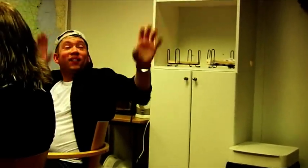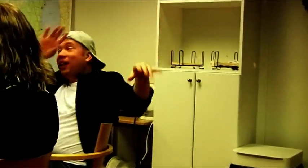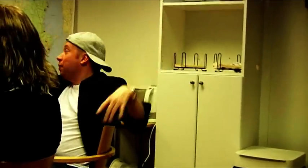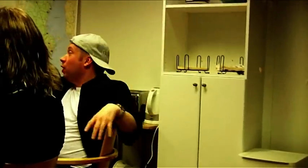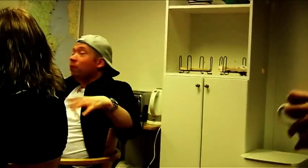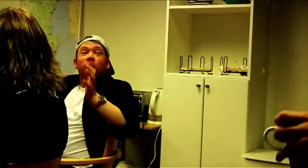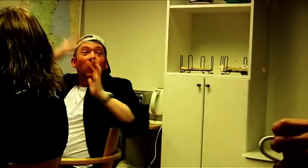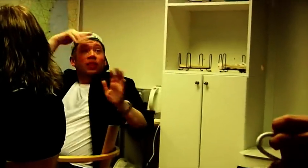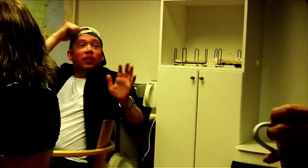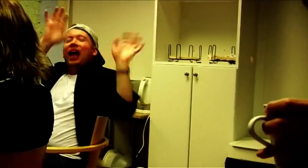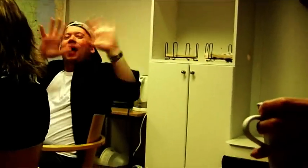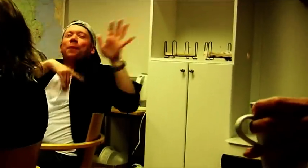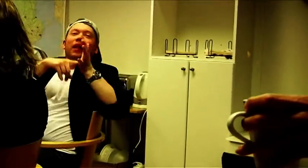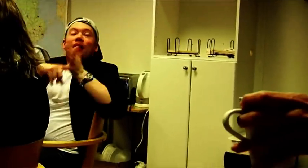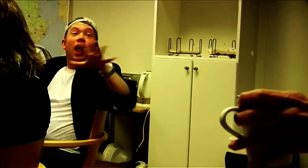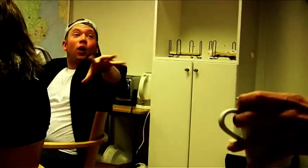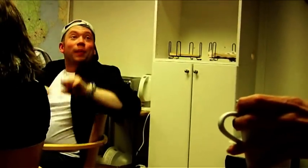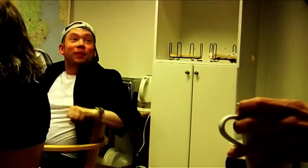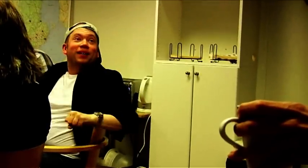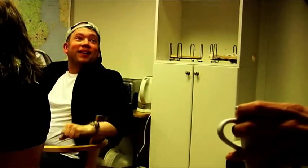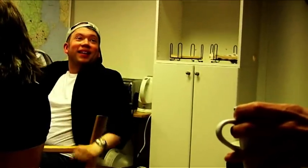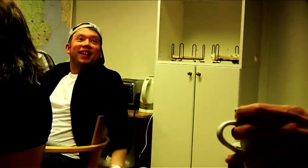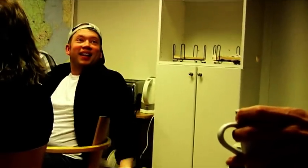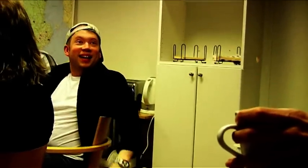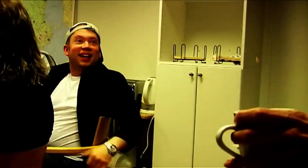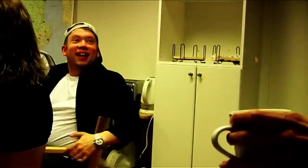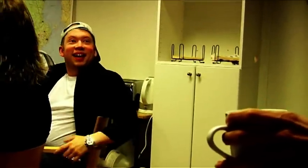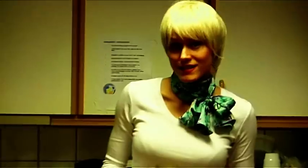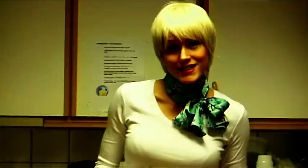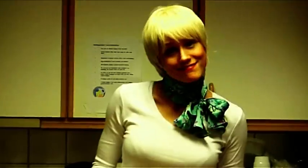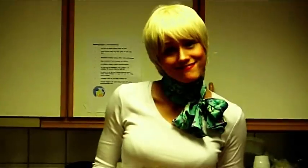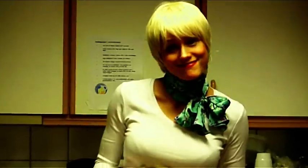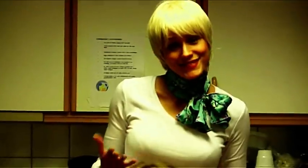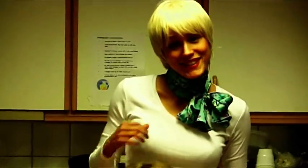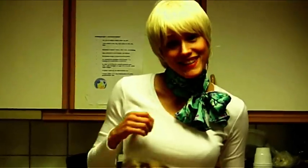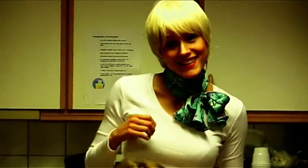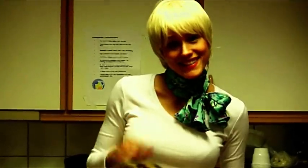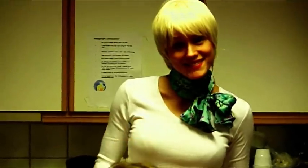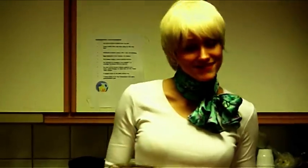Jelena! Do you know that My is from India, or I mean, adopted! How nice.